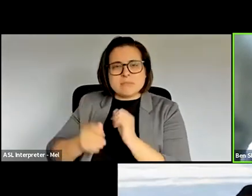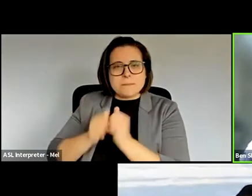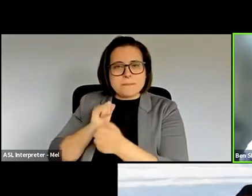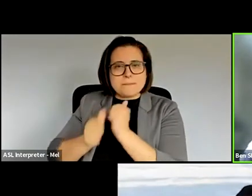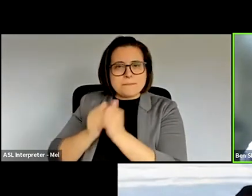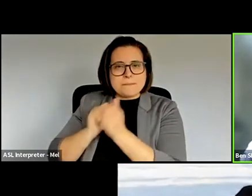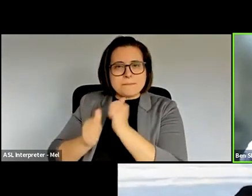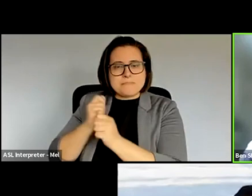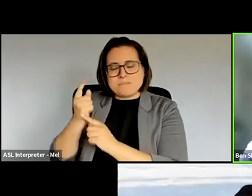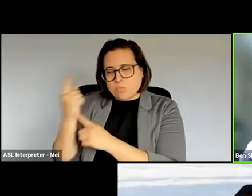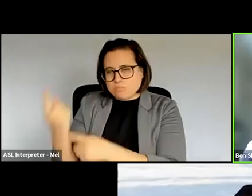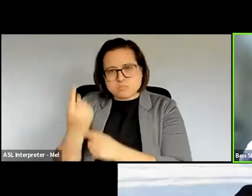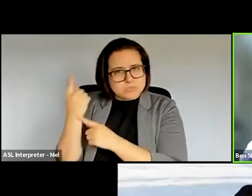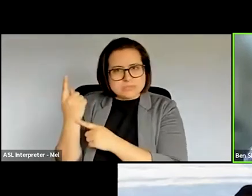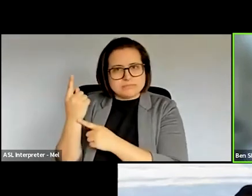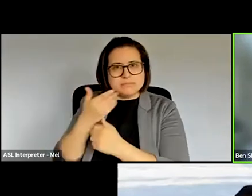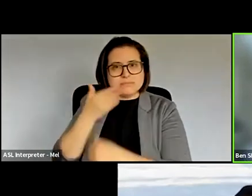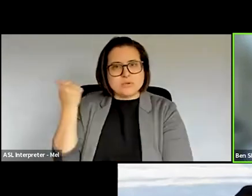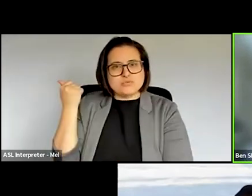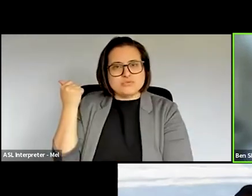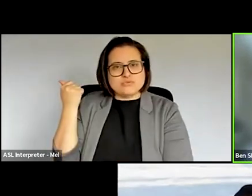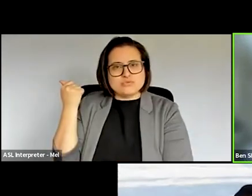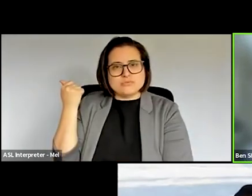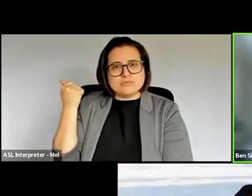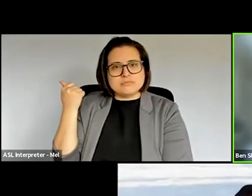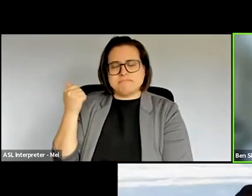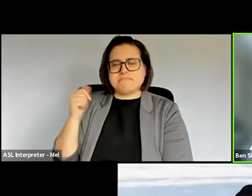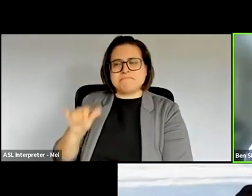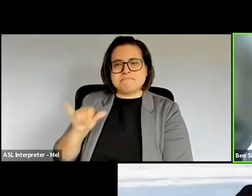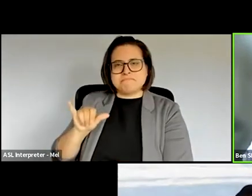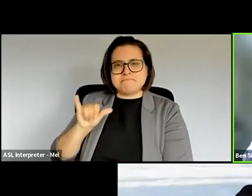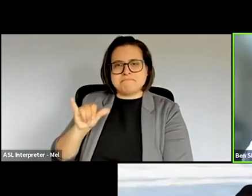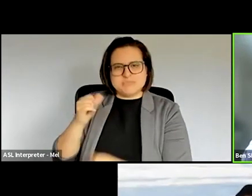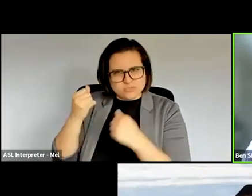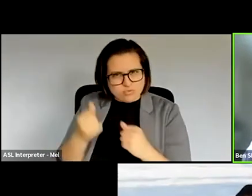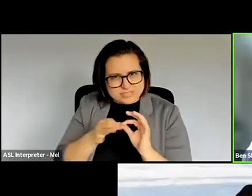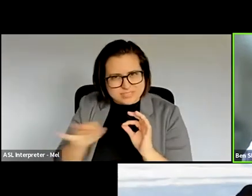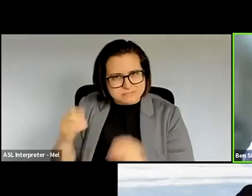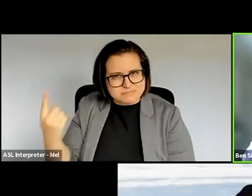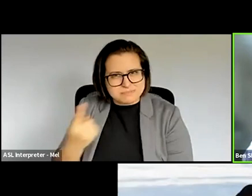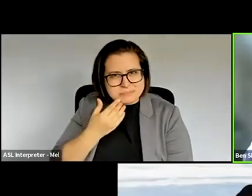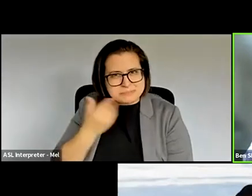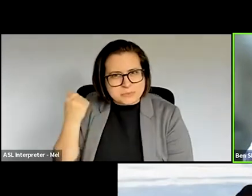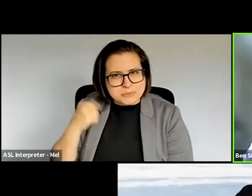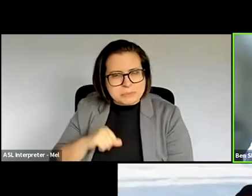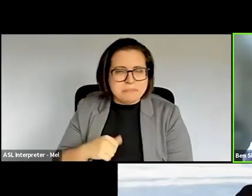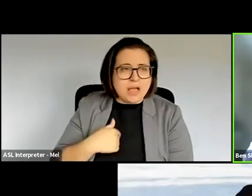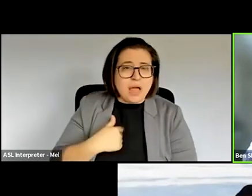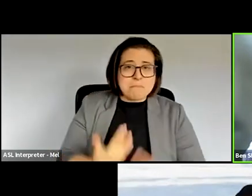is always is better and that struck me as a strong statement and I might have said more collaboration is always better >> MONICA LAM: That's true